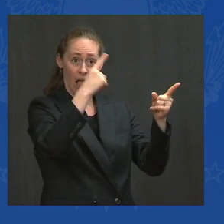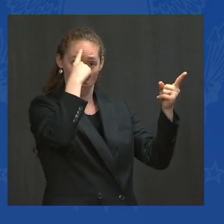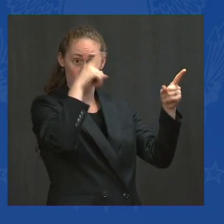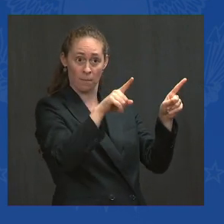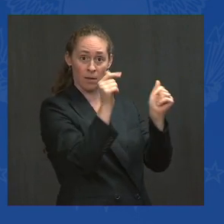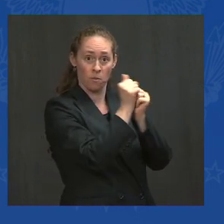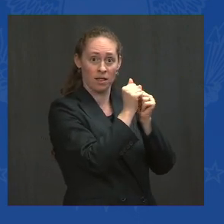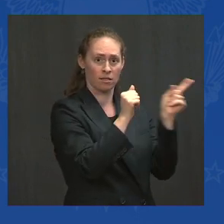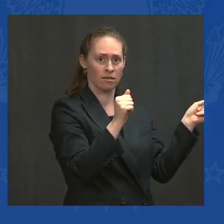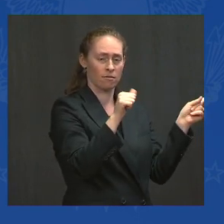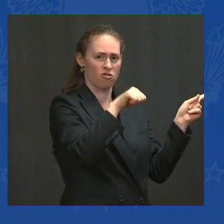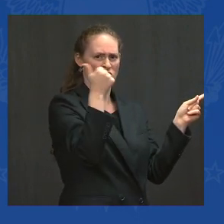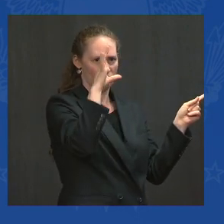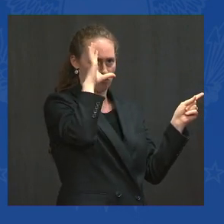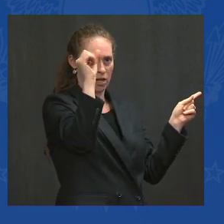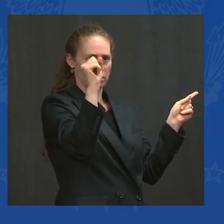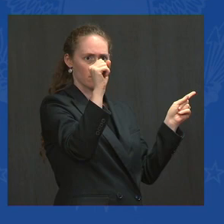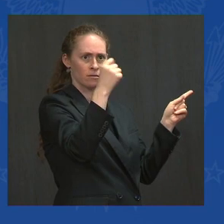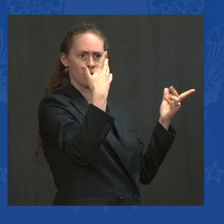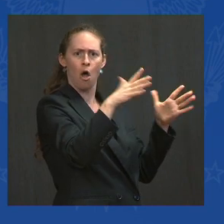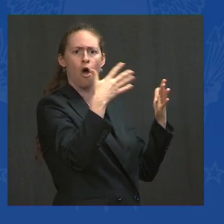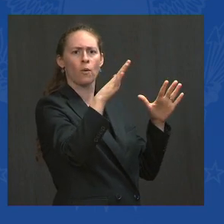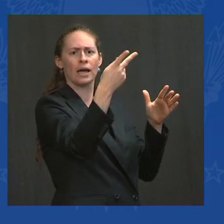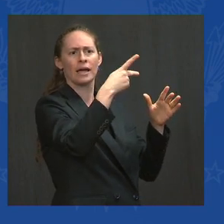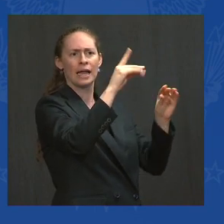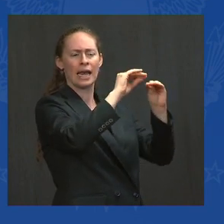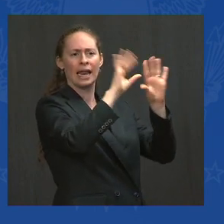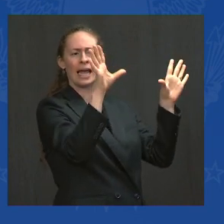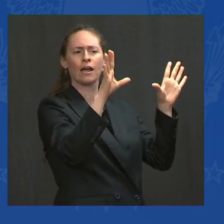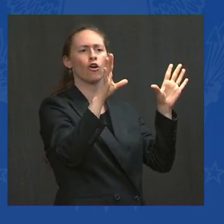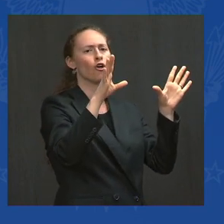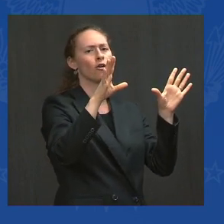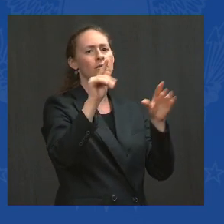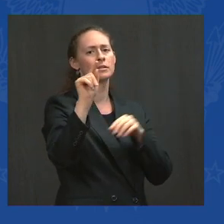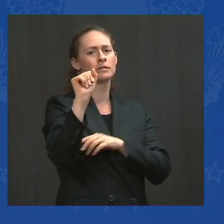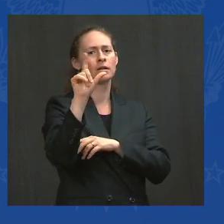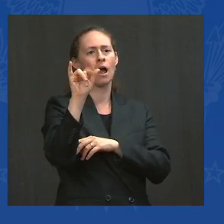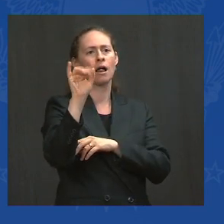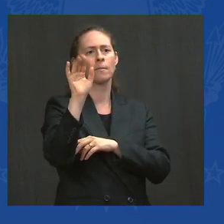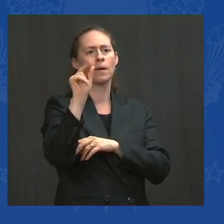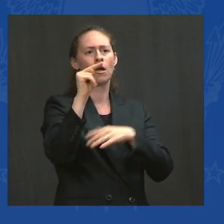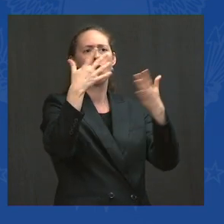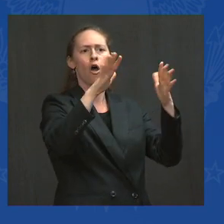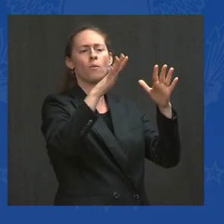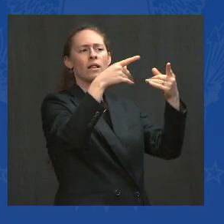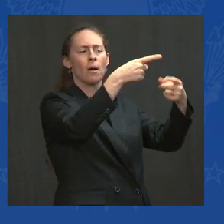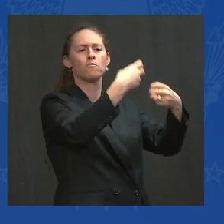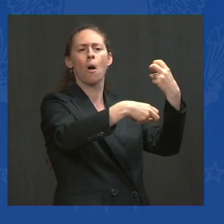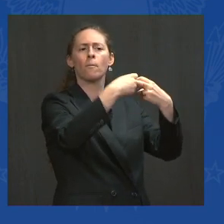1st, it was very clear that a Taliban that had always been a problem was even a more sophisticated